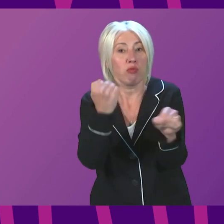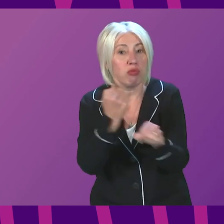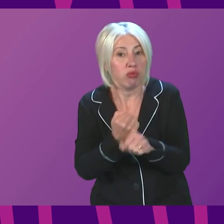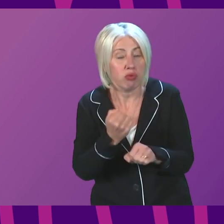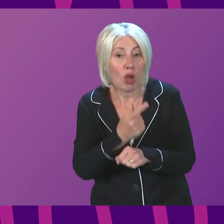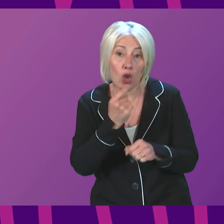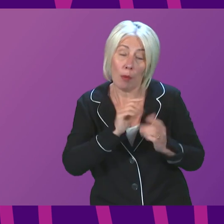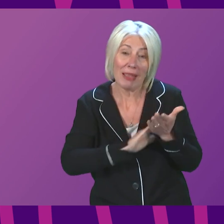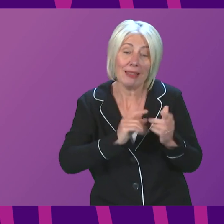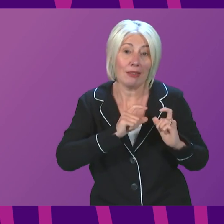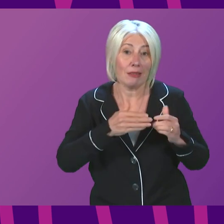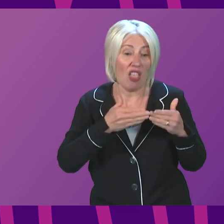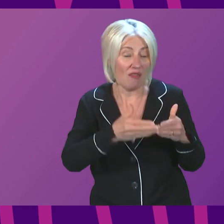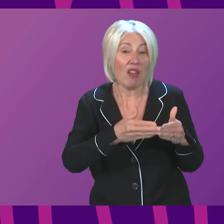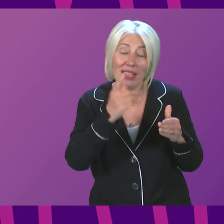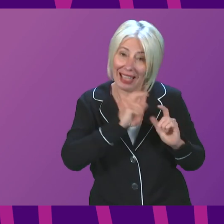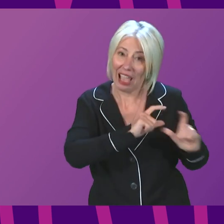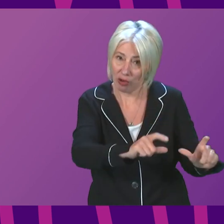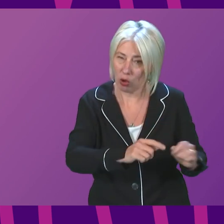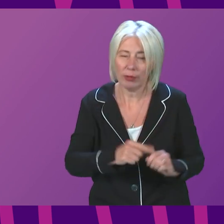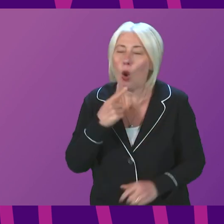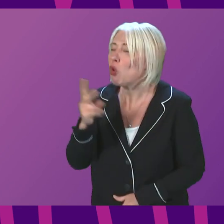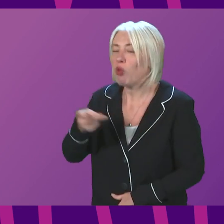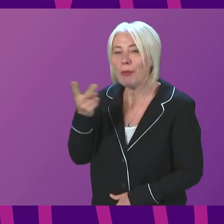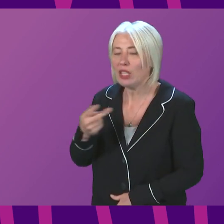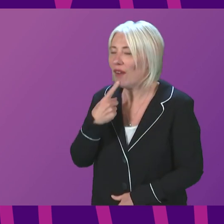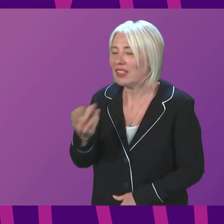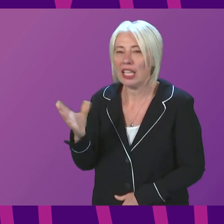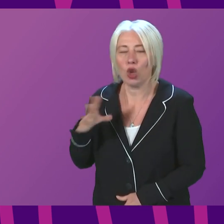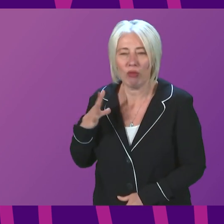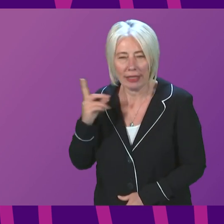I will not repeat everything that I have said to Alasdair Allan, except to say that I understand